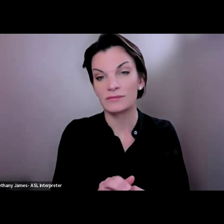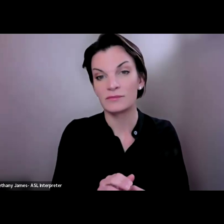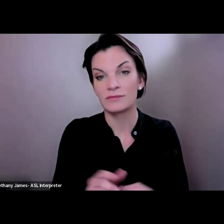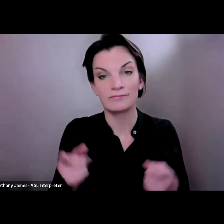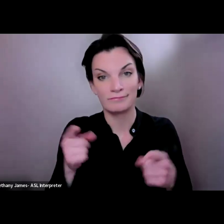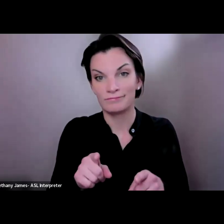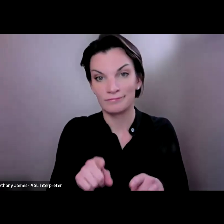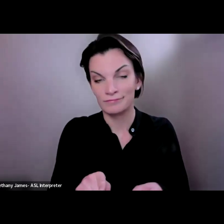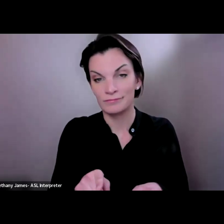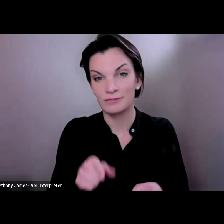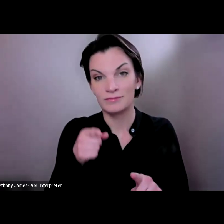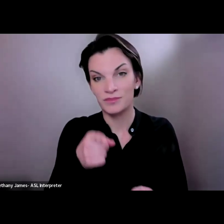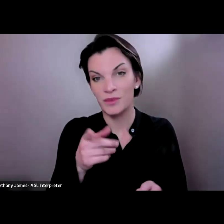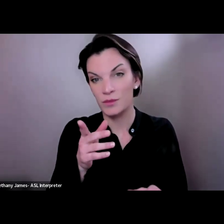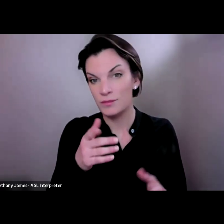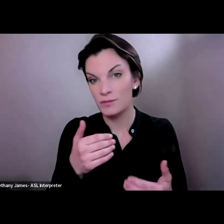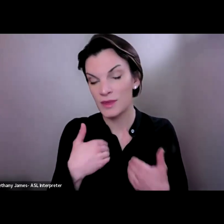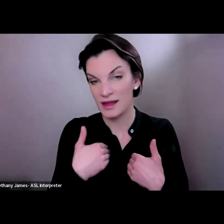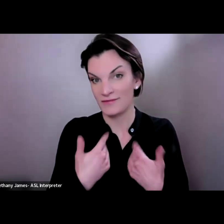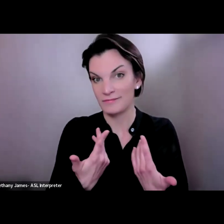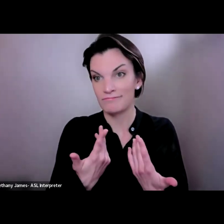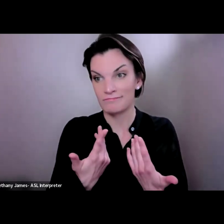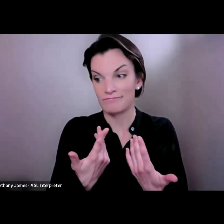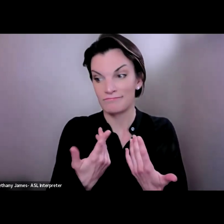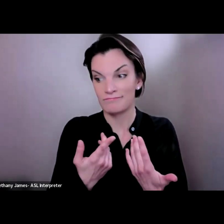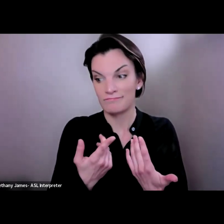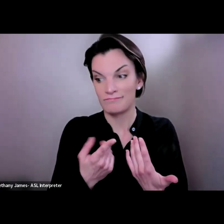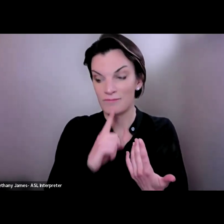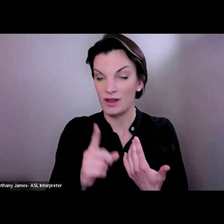they are experiencing kind of life interrupting challenges, you realize that the way the system